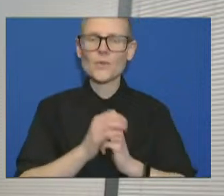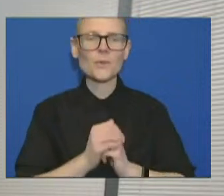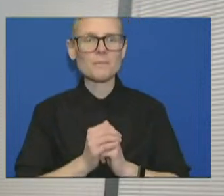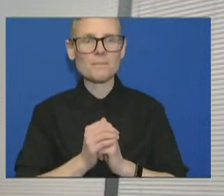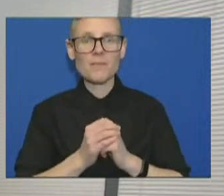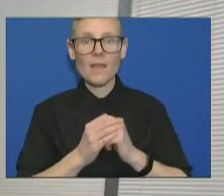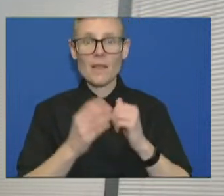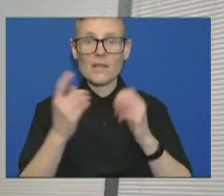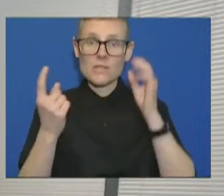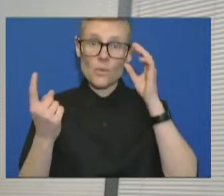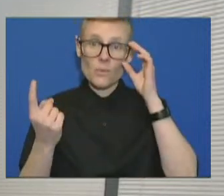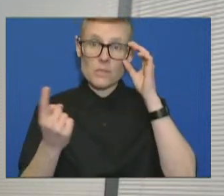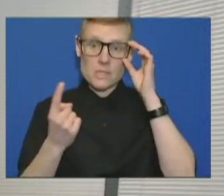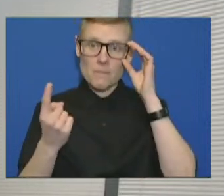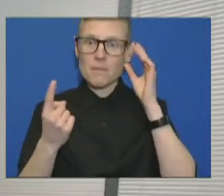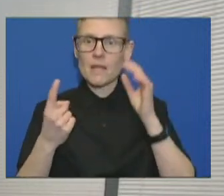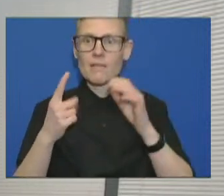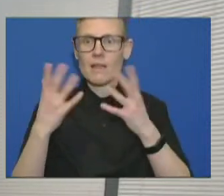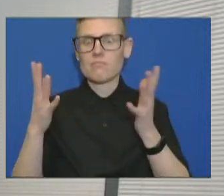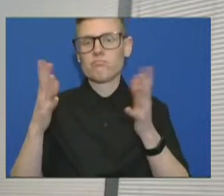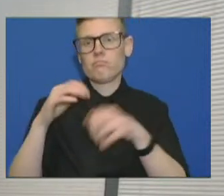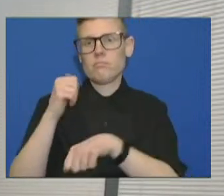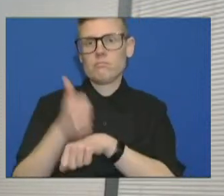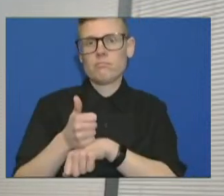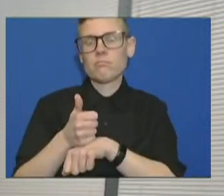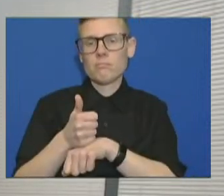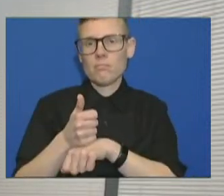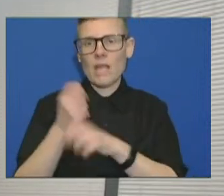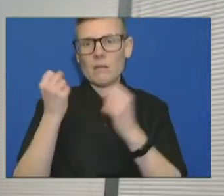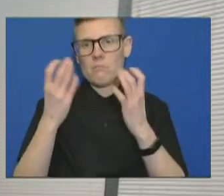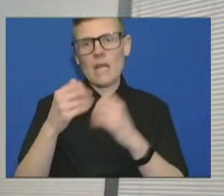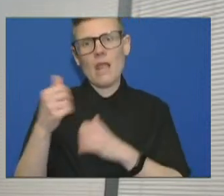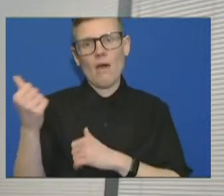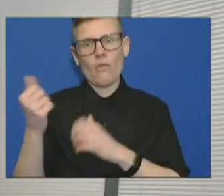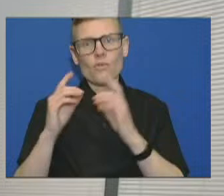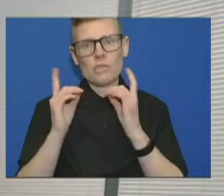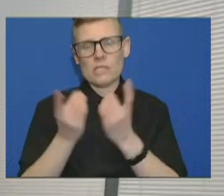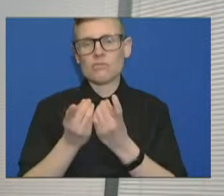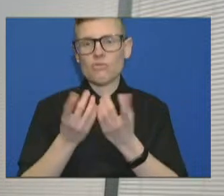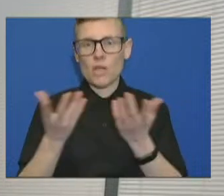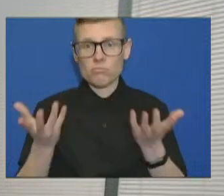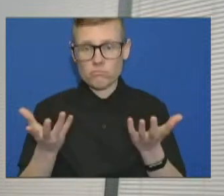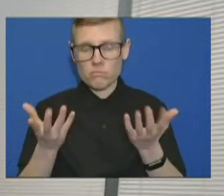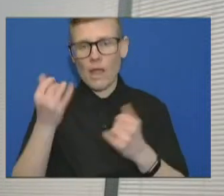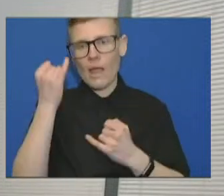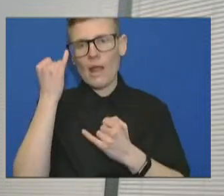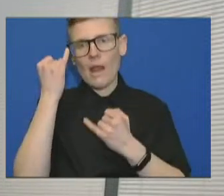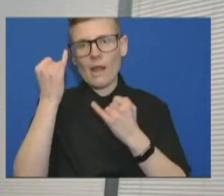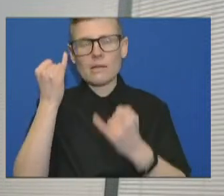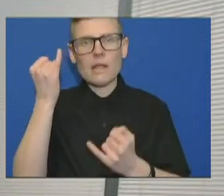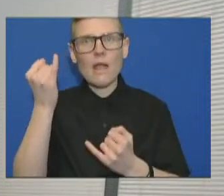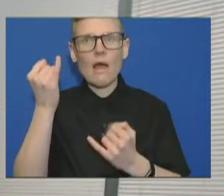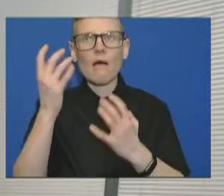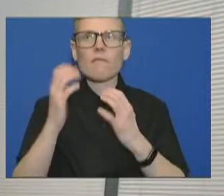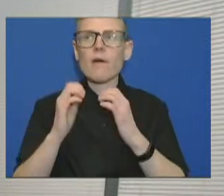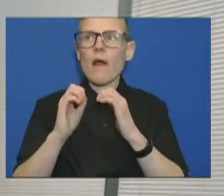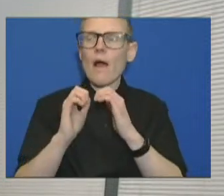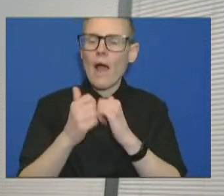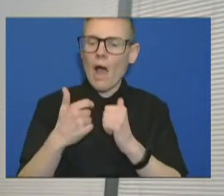cross-functional teams? Well, I would love to. Something that is